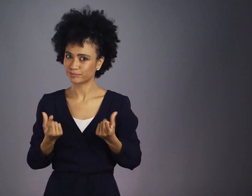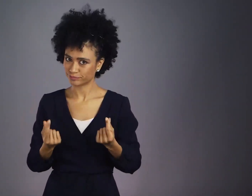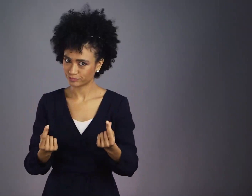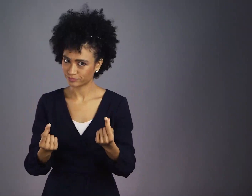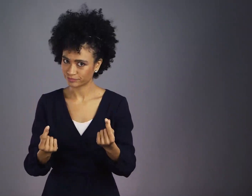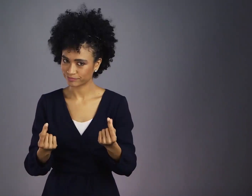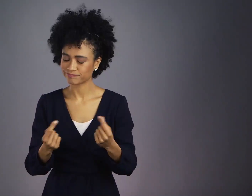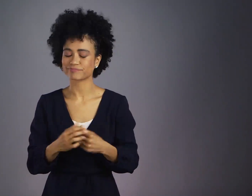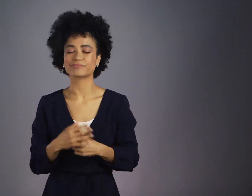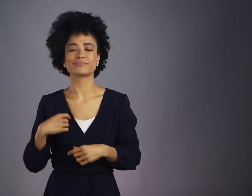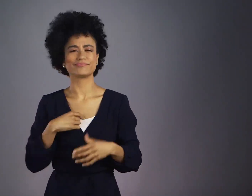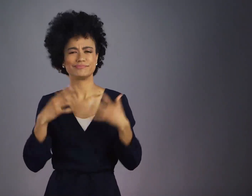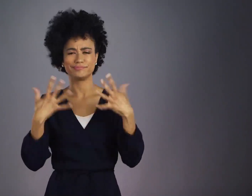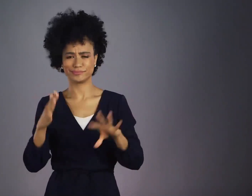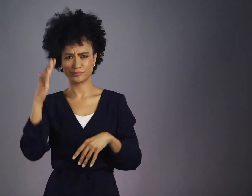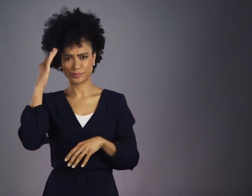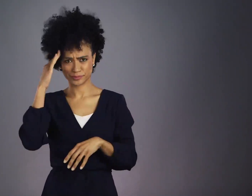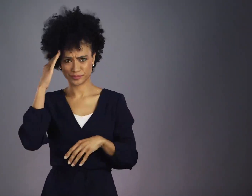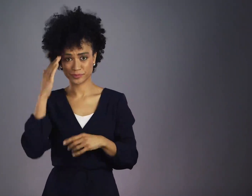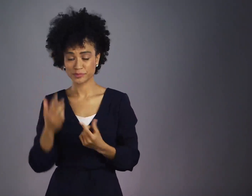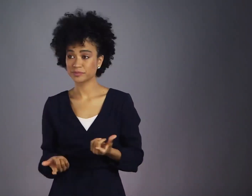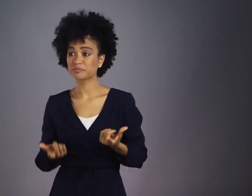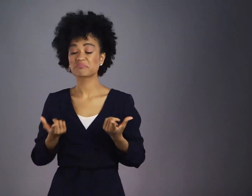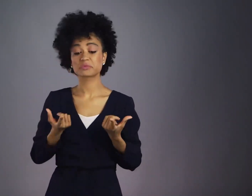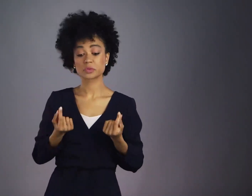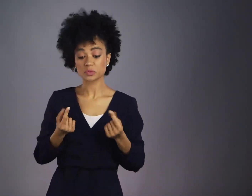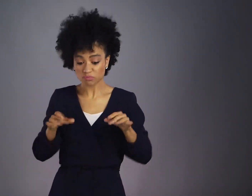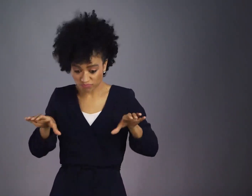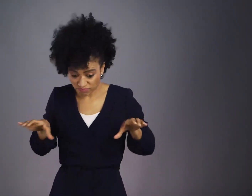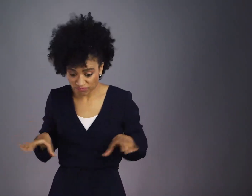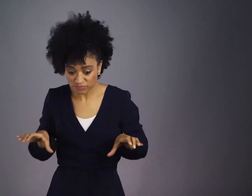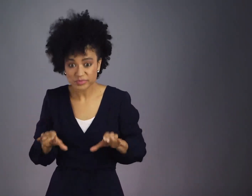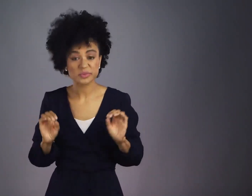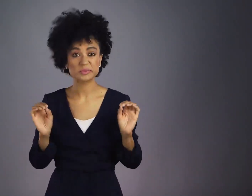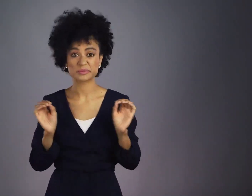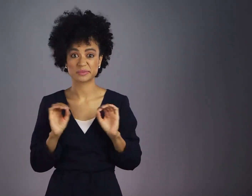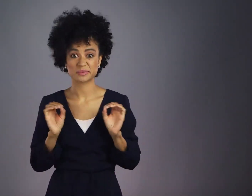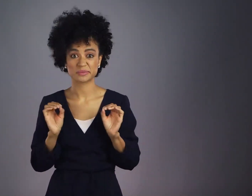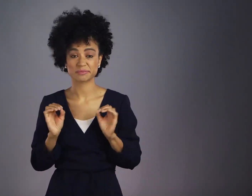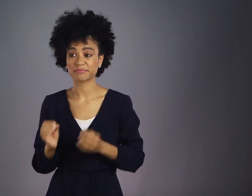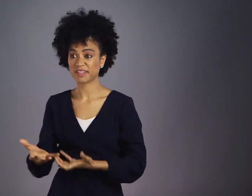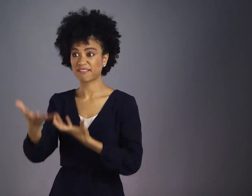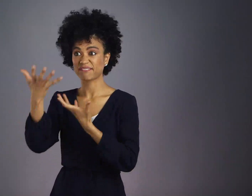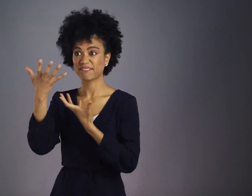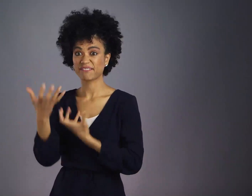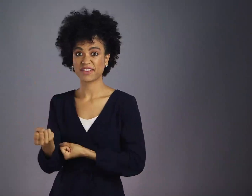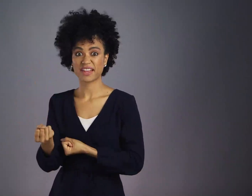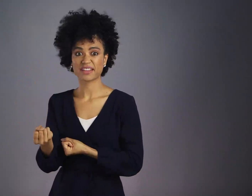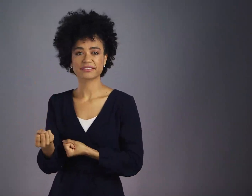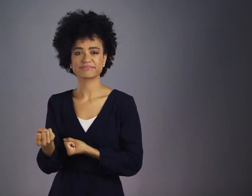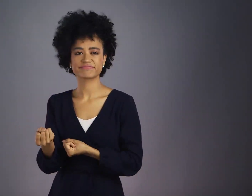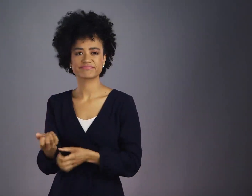Now we need more action, without which we ﬁnd that “Faith without works is dead.’’